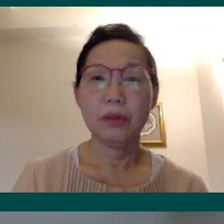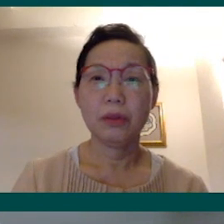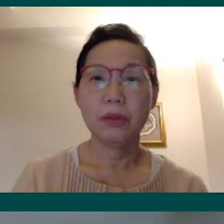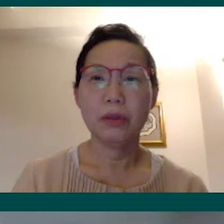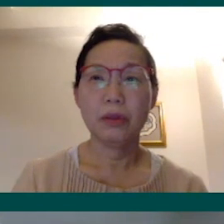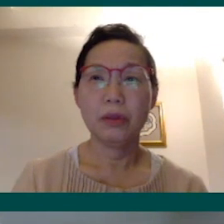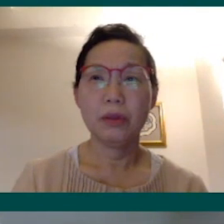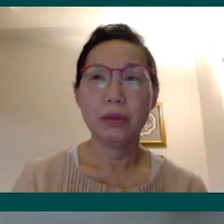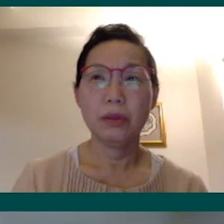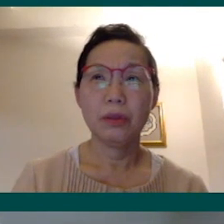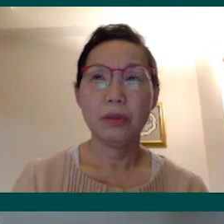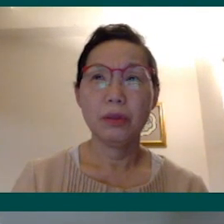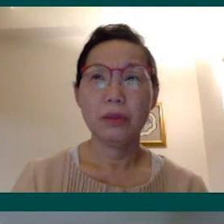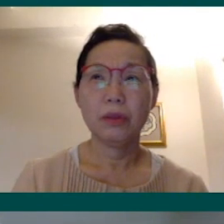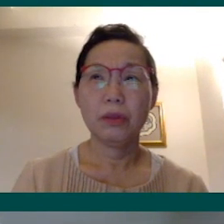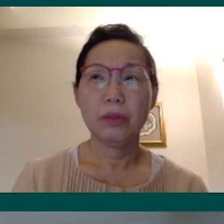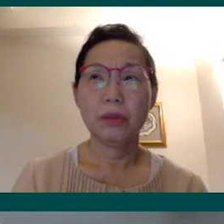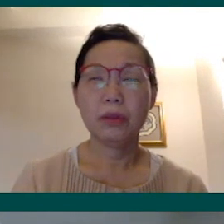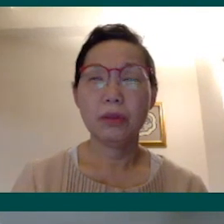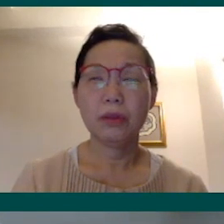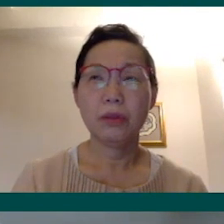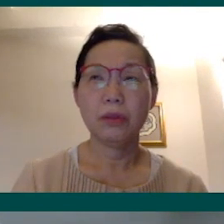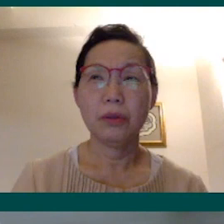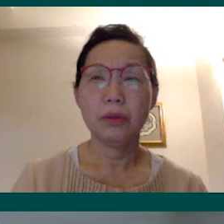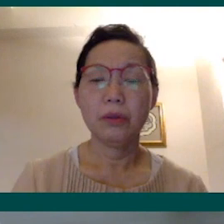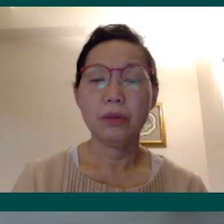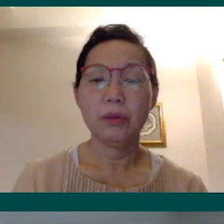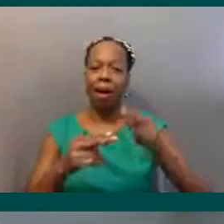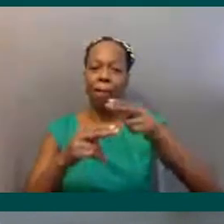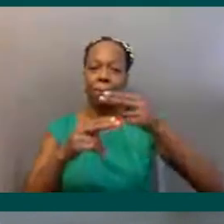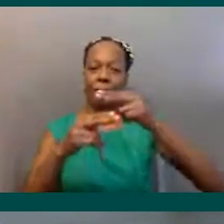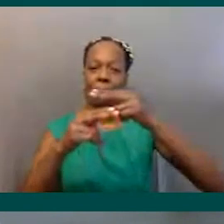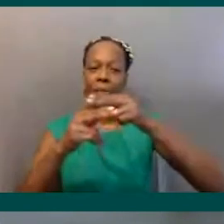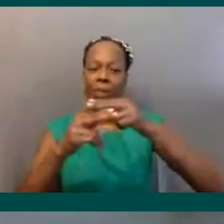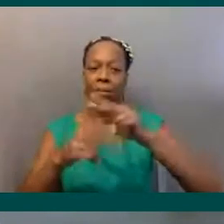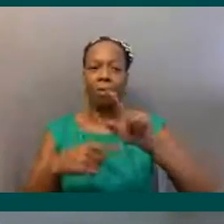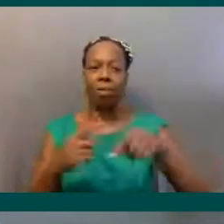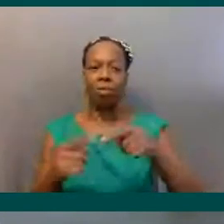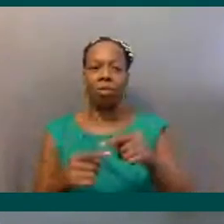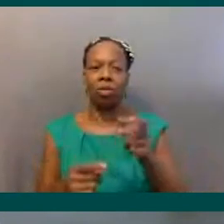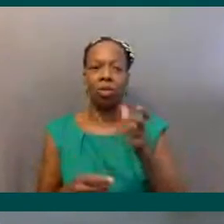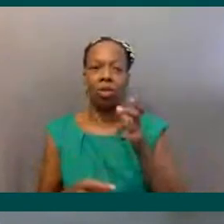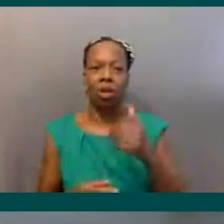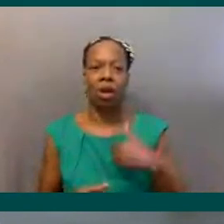As you've been hearing, it's a spectrum in terms of symptoms.